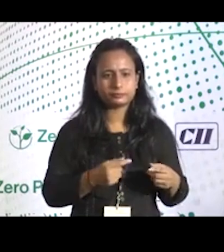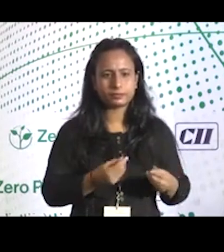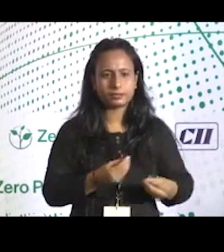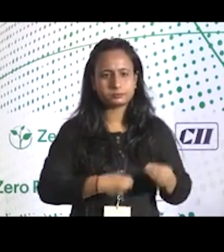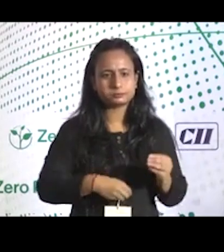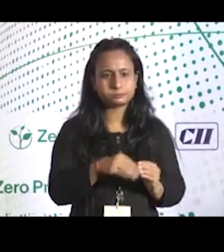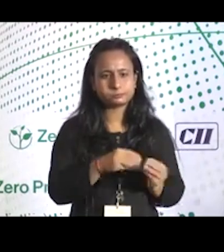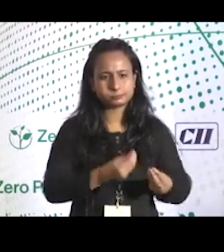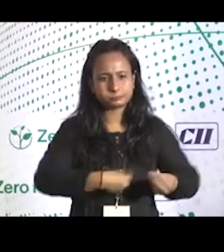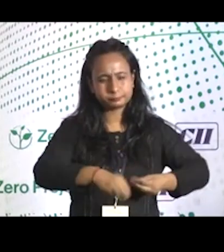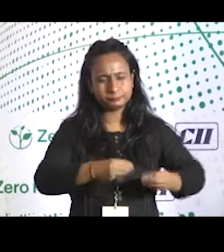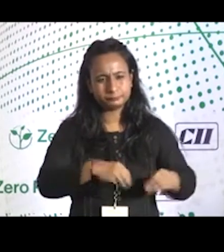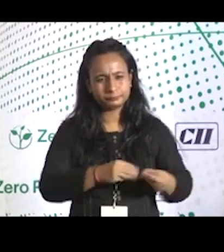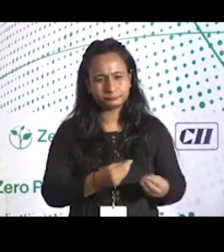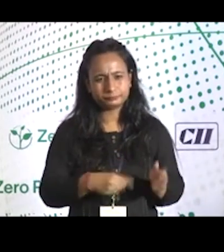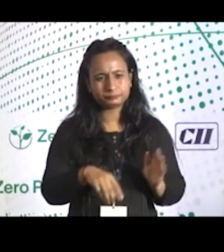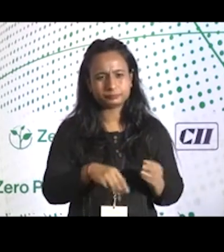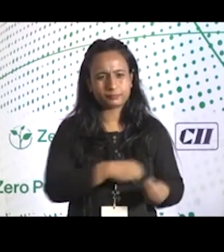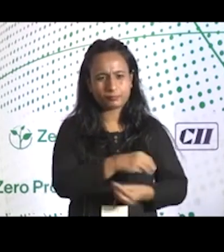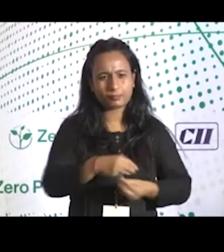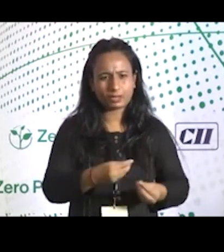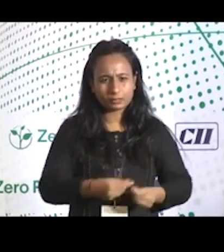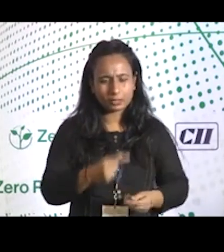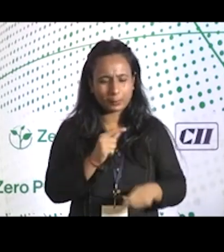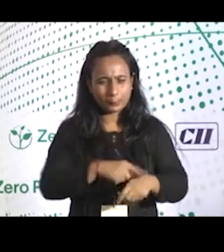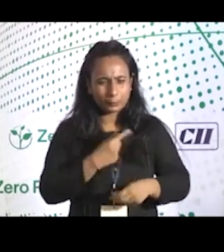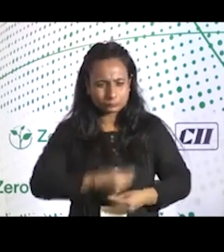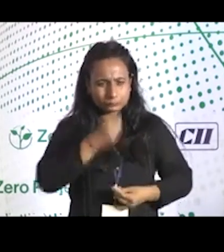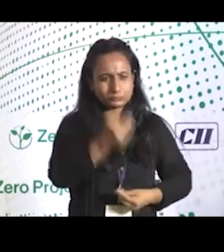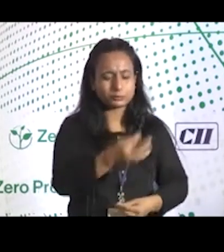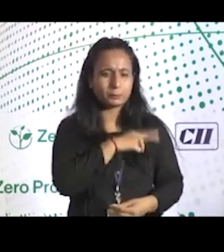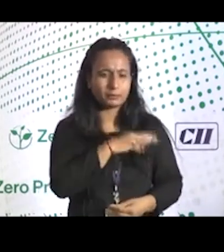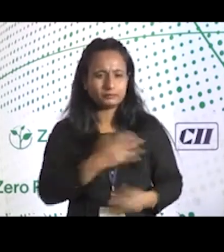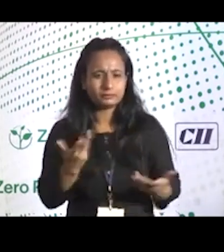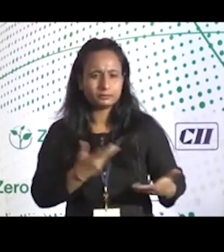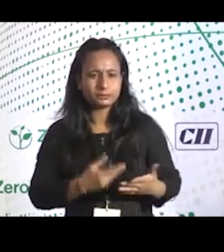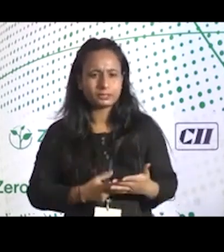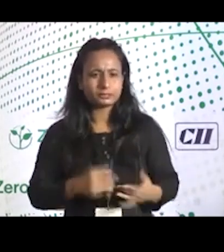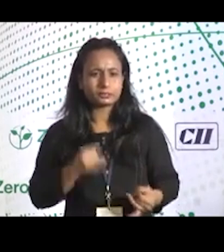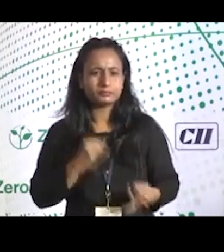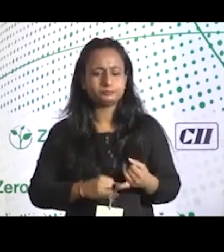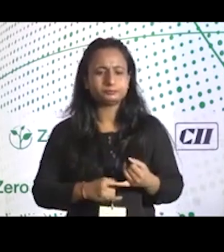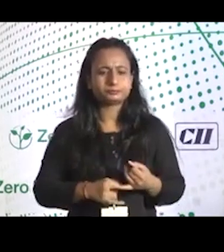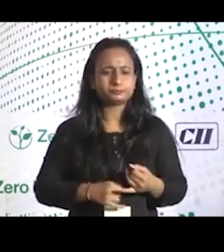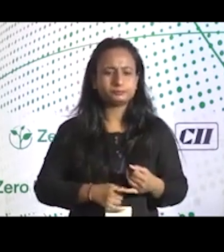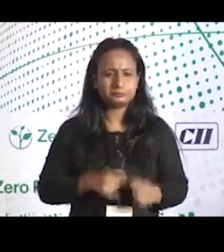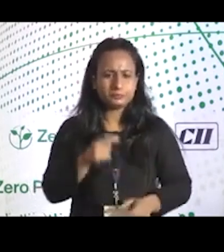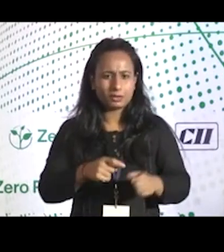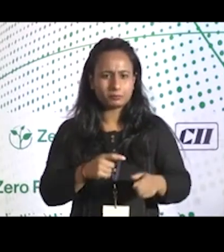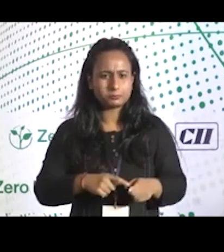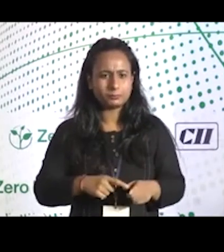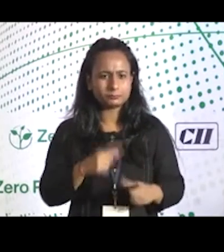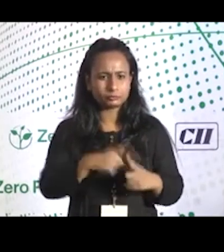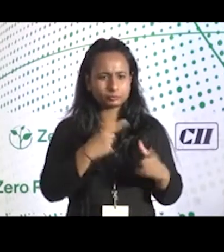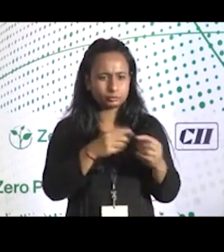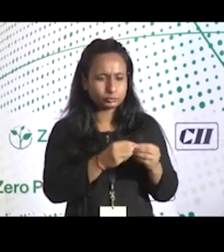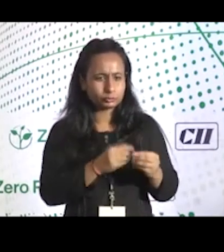How much will the end user be or it could be like an employer who pays for their employees who might have disabilities.